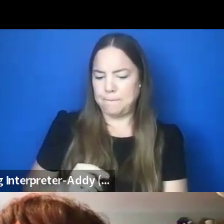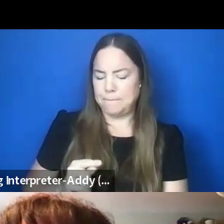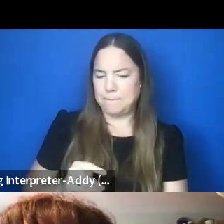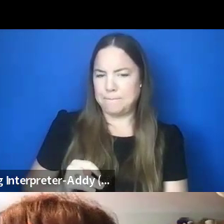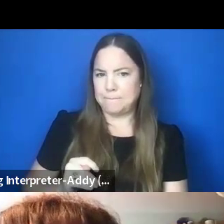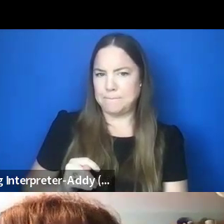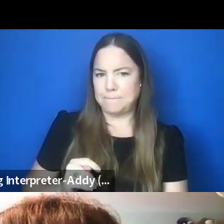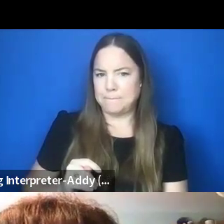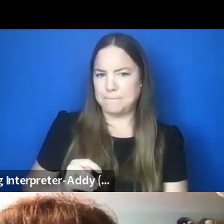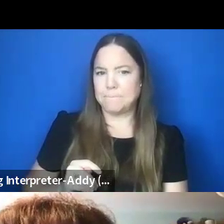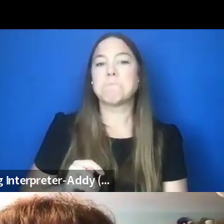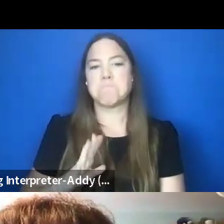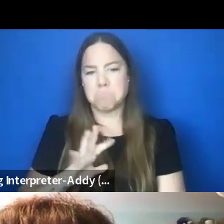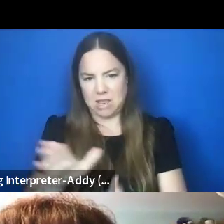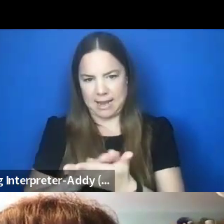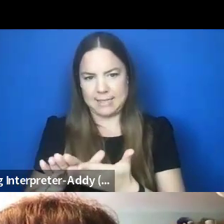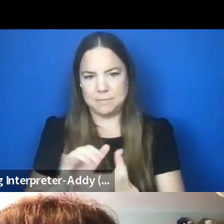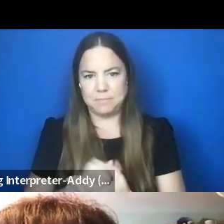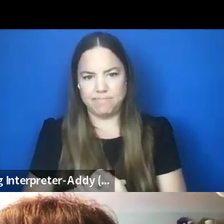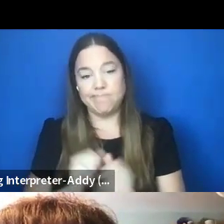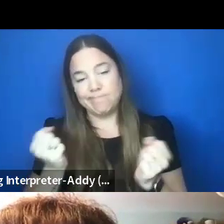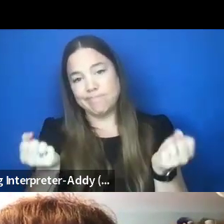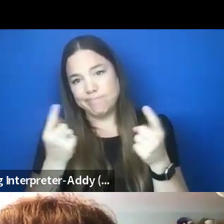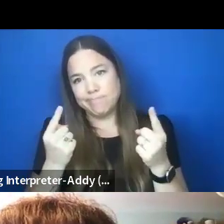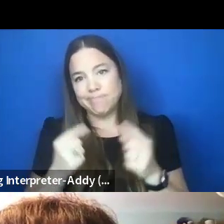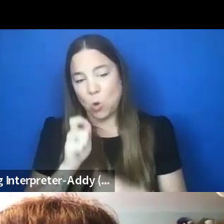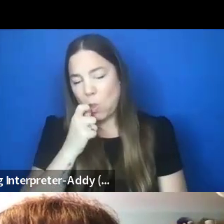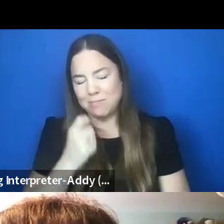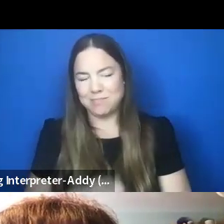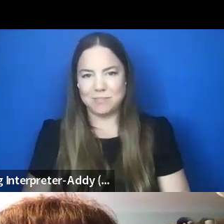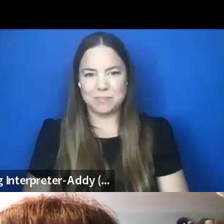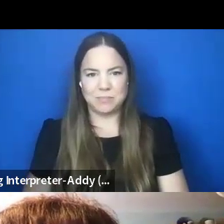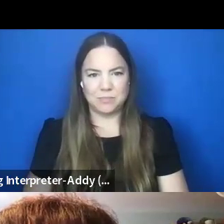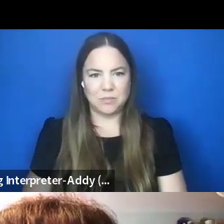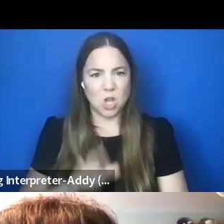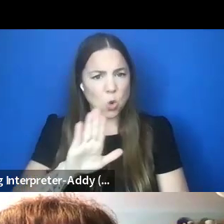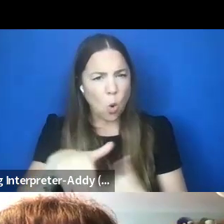Brooke Wilson: very nice. Brooke Wilson: I get it cool. Brooke Wilson: Was that your whole state or your whole region?